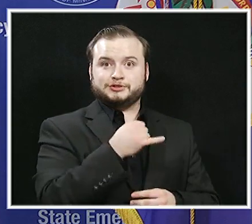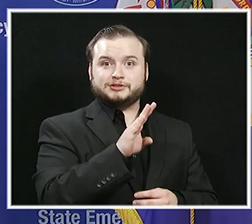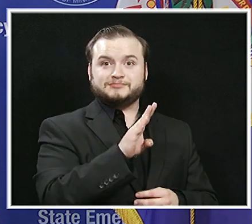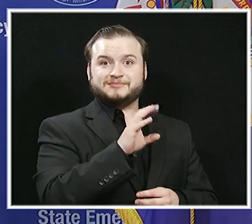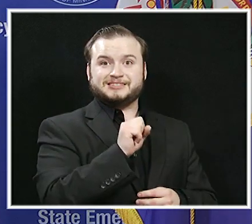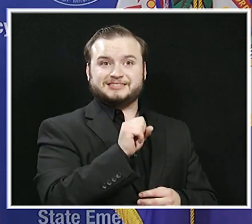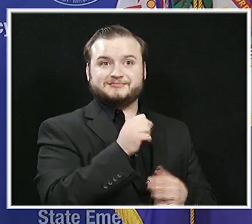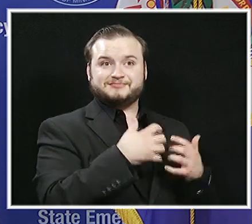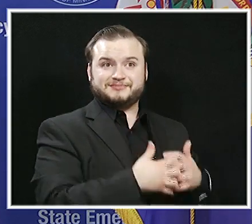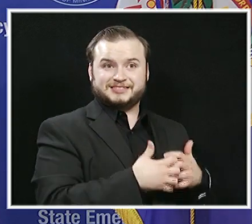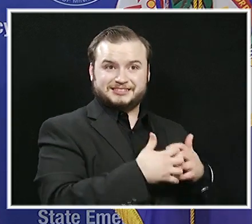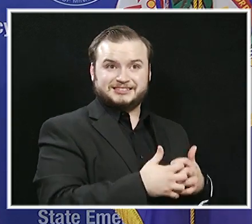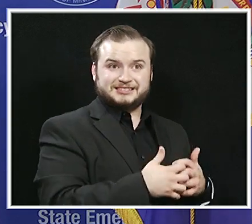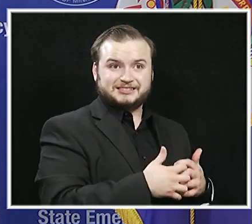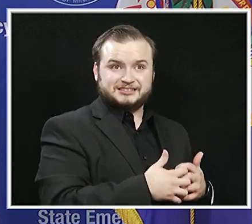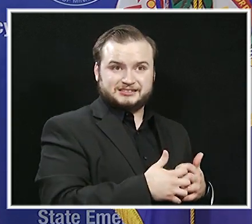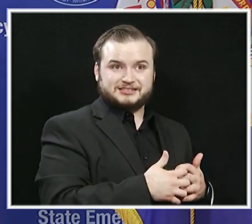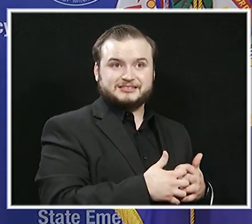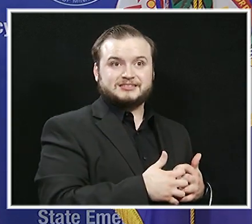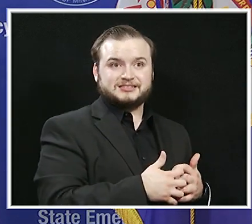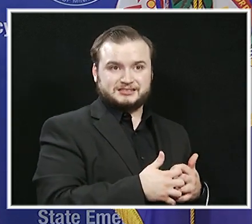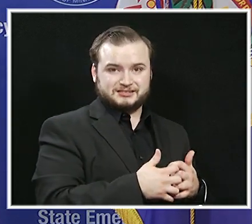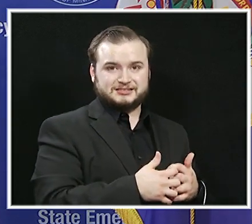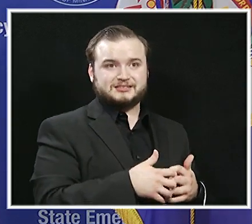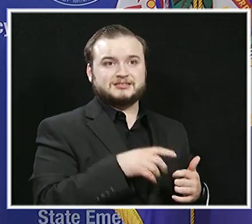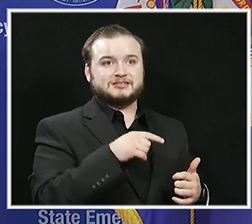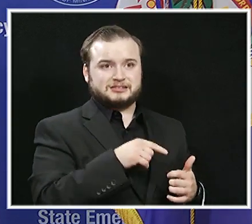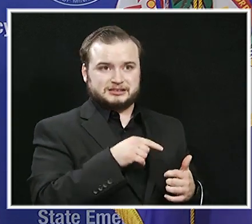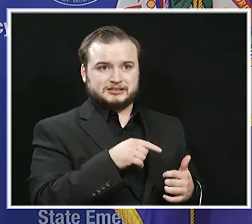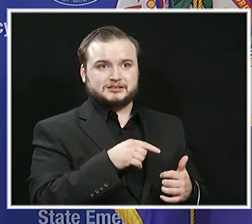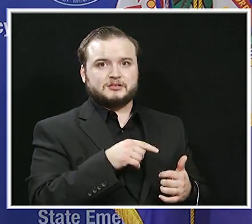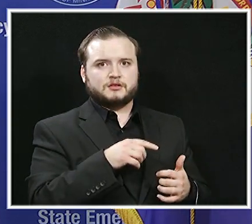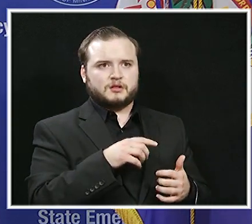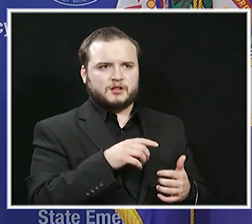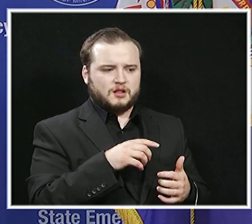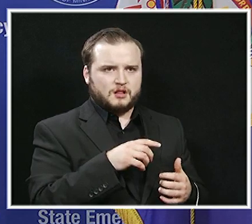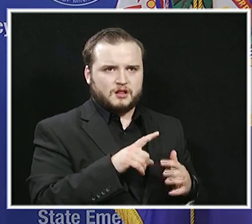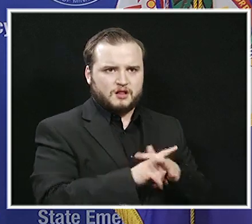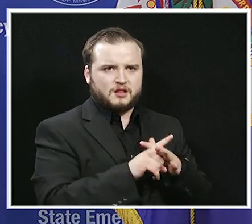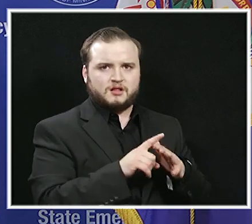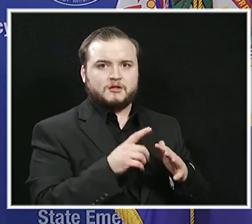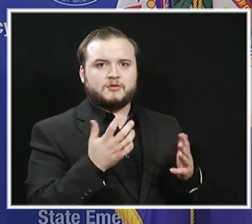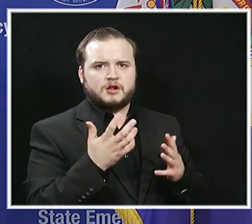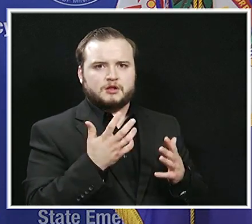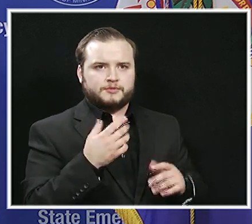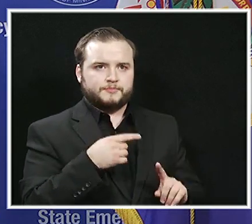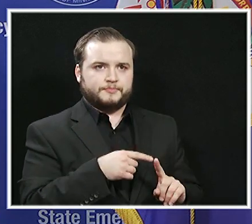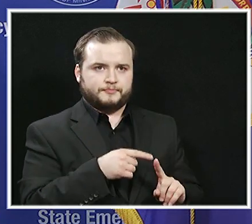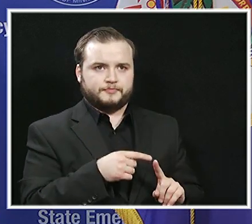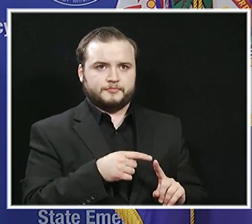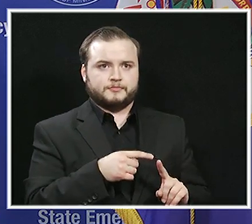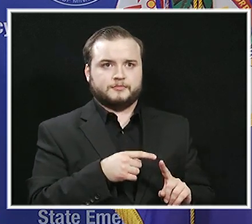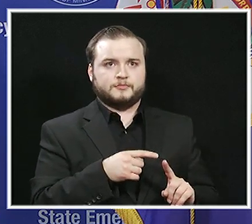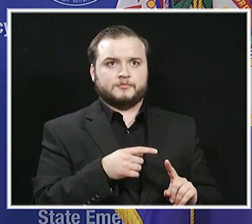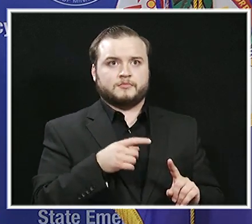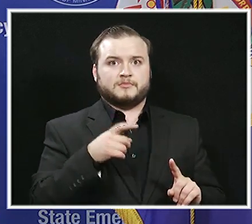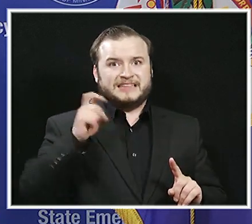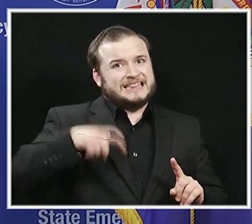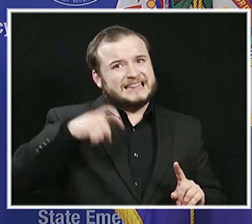is there are two principles, like at JBS and all the rest of these, that are not competing against one another but we can't get into that fight that they are.